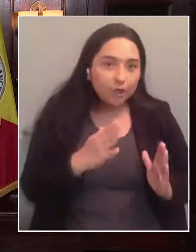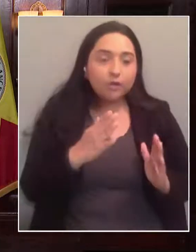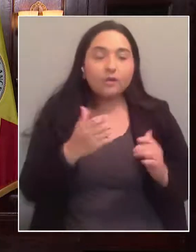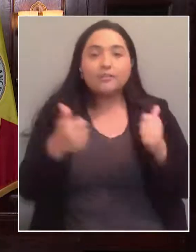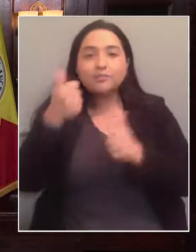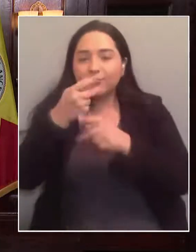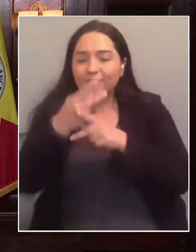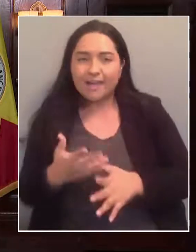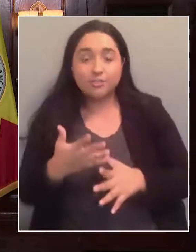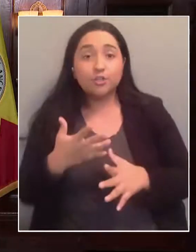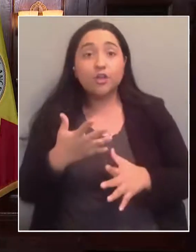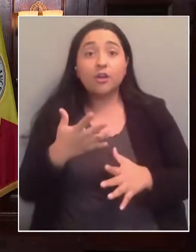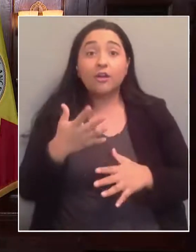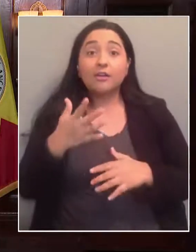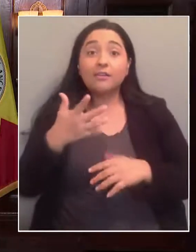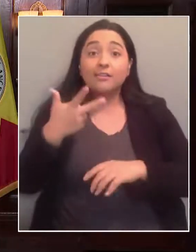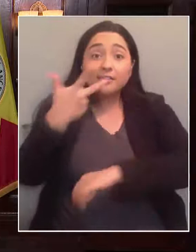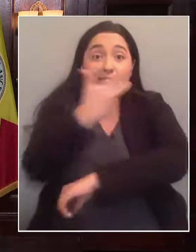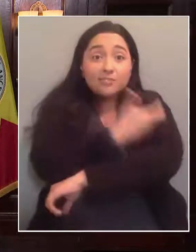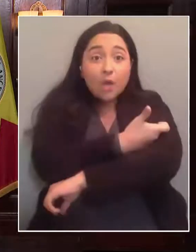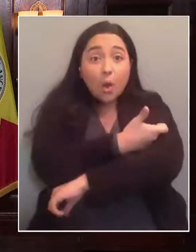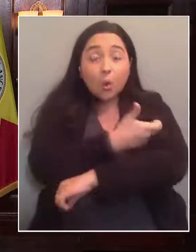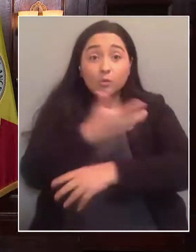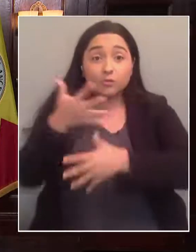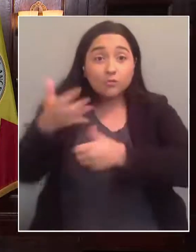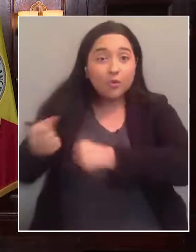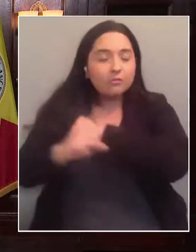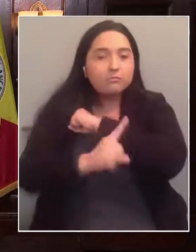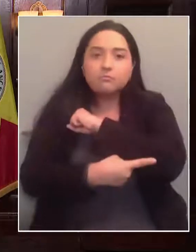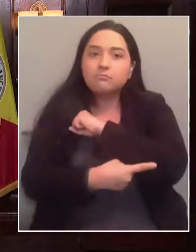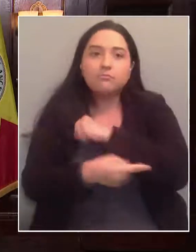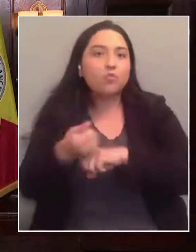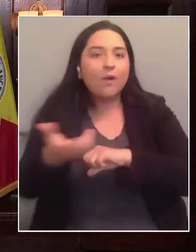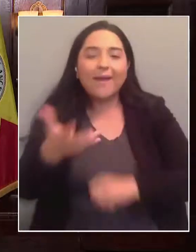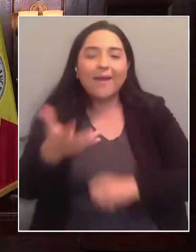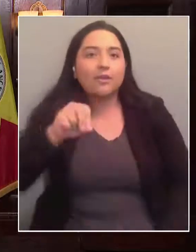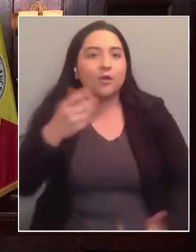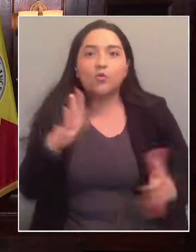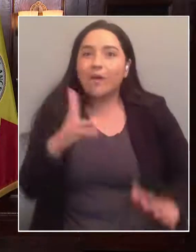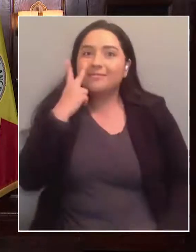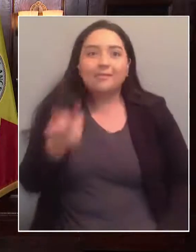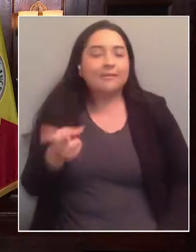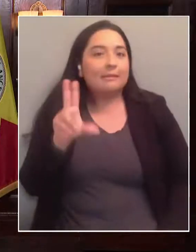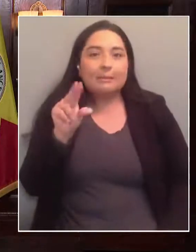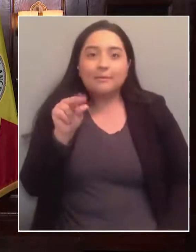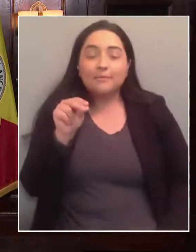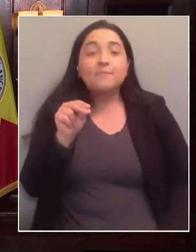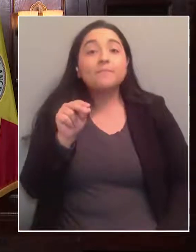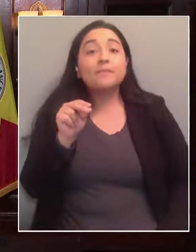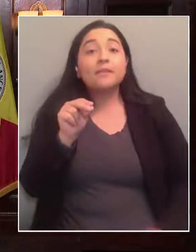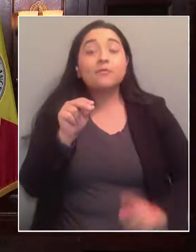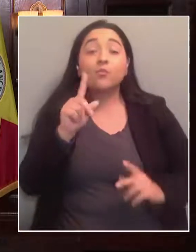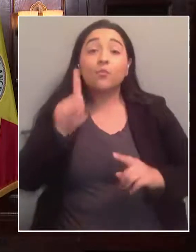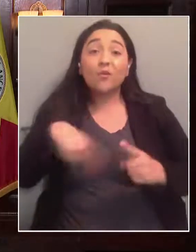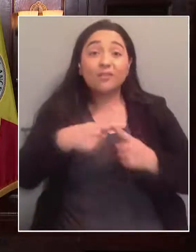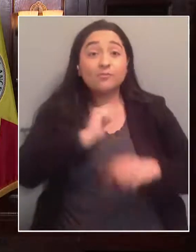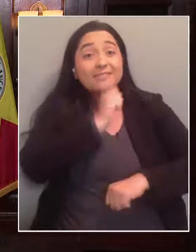WANT TO SEE A SINGLE DOSE WASTED AND WHEN YOU STAND UP NEW SITES, YOU DON'T KNOW HOW MANY ARE GOING TO SHOW UP.